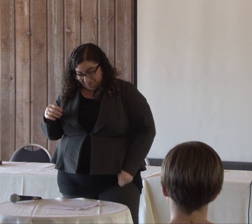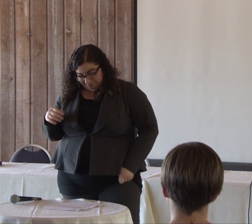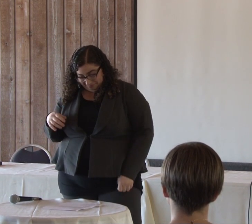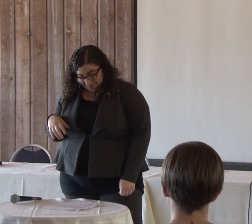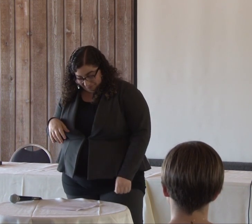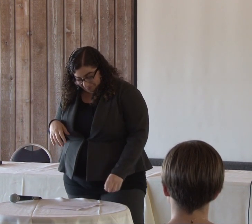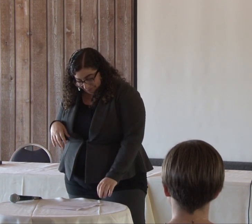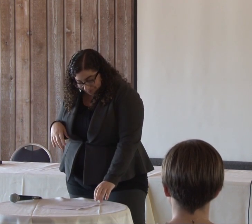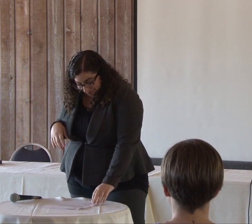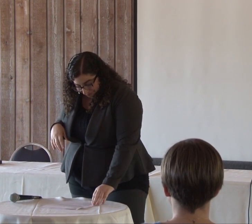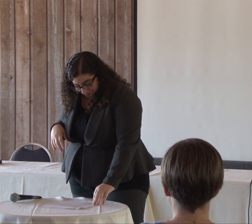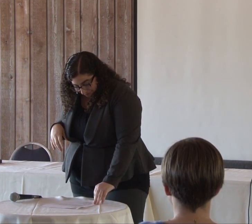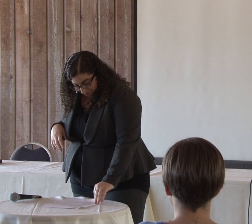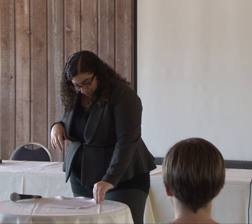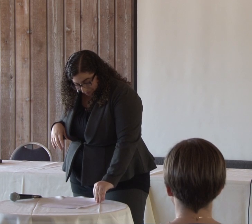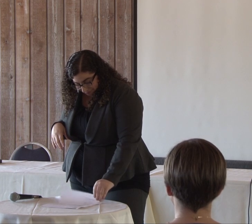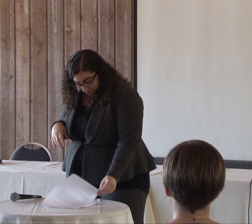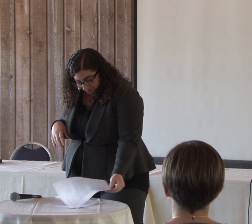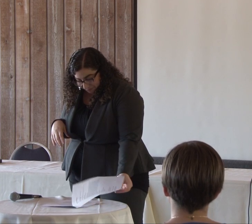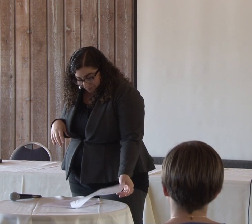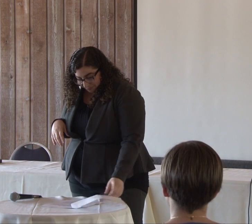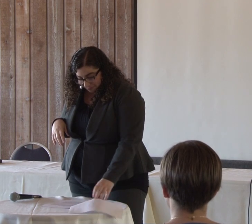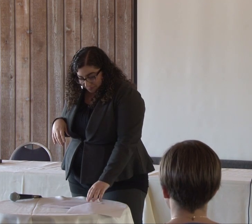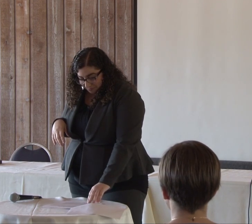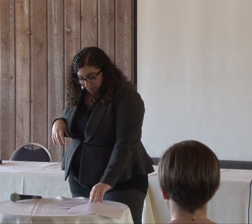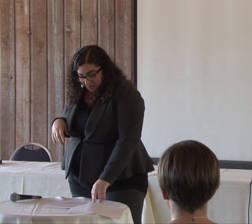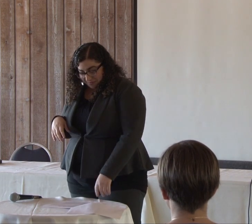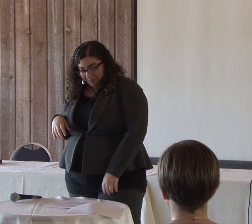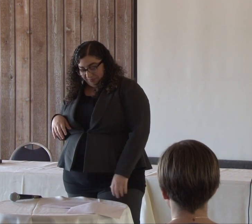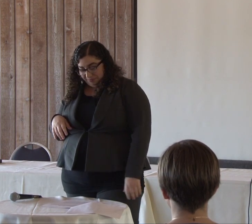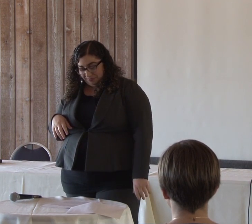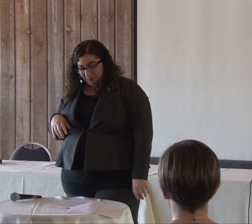Im just like any other person except I just use a different language